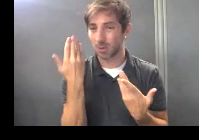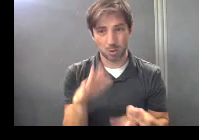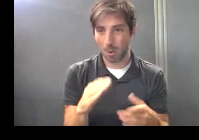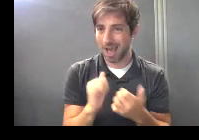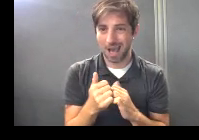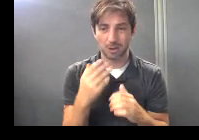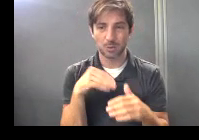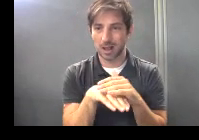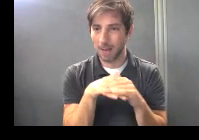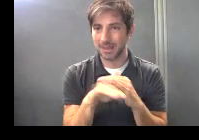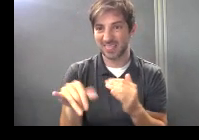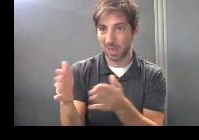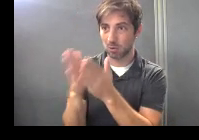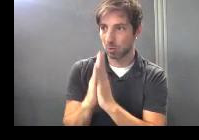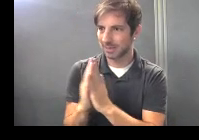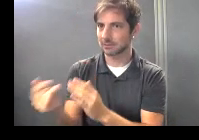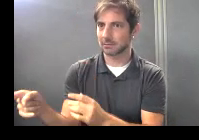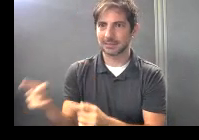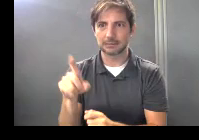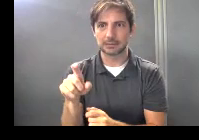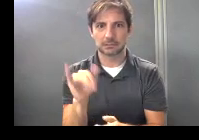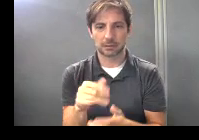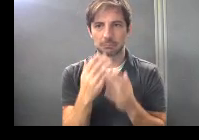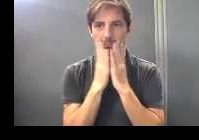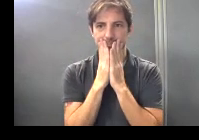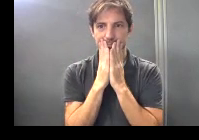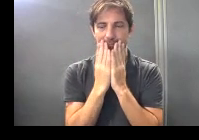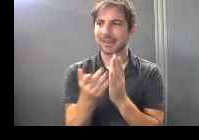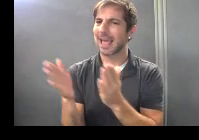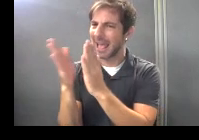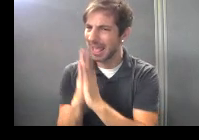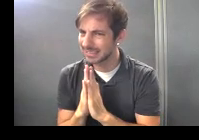YOU MIGHT GET, ASK, LISTEN AND RESPOND AND BE AVAILABLE TO RECEIVE.